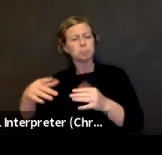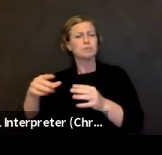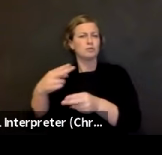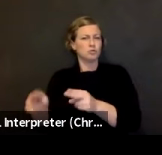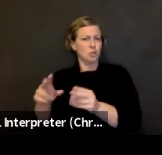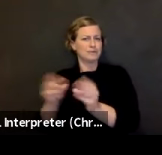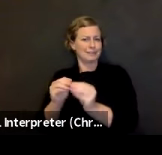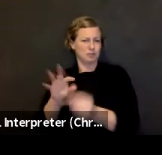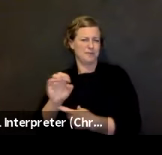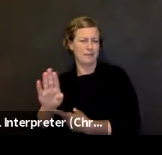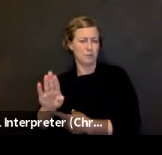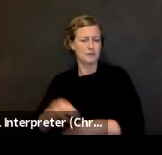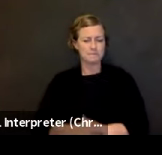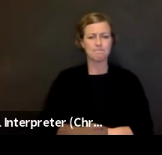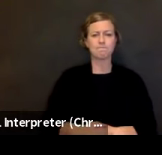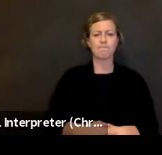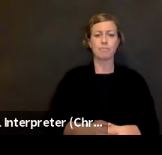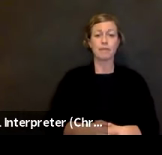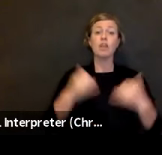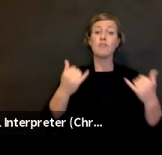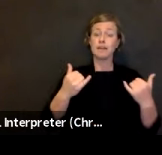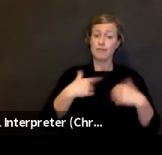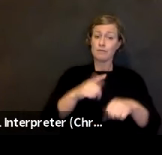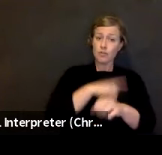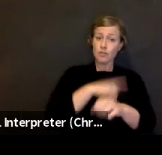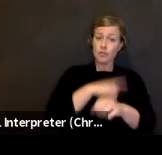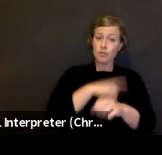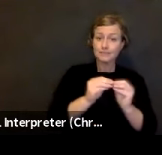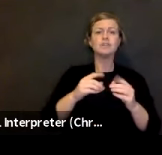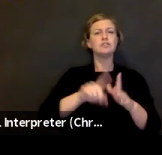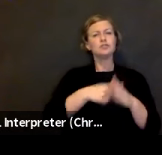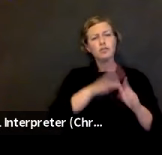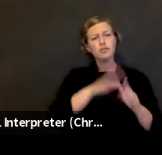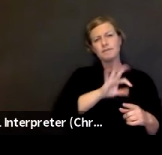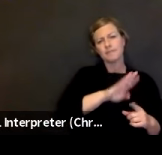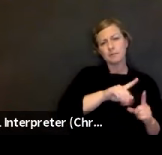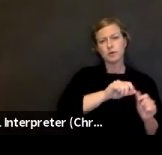February and the even numbered years. So right now we're right in the middle of the long session where most of the